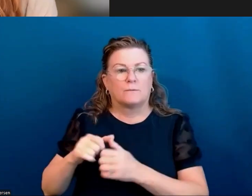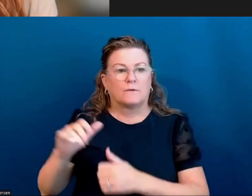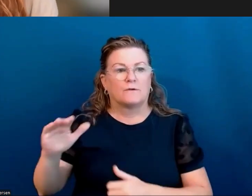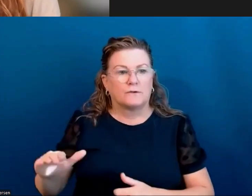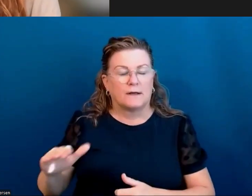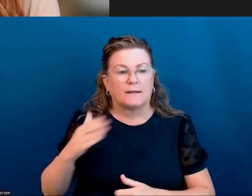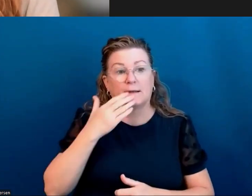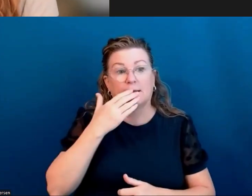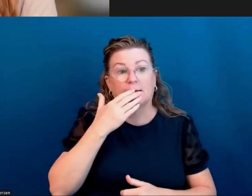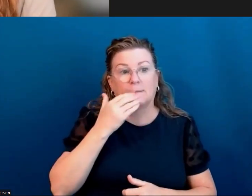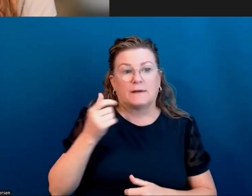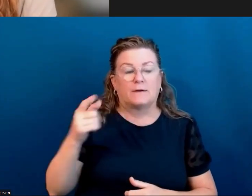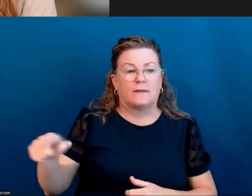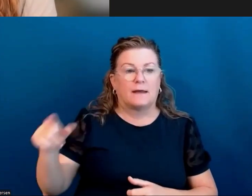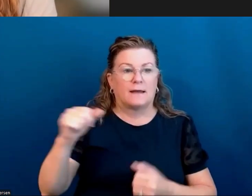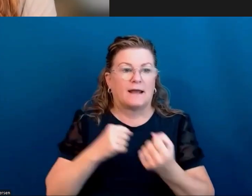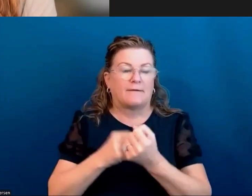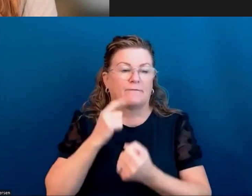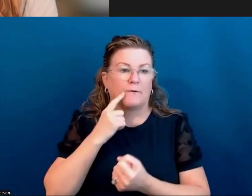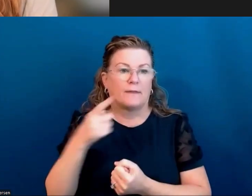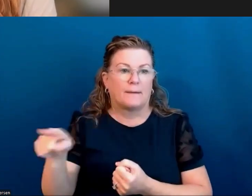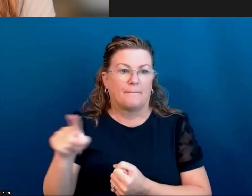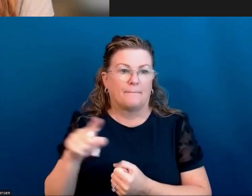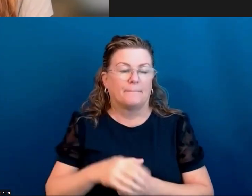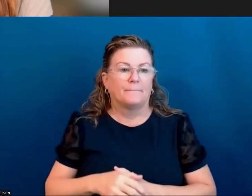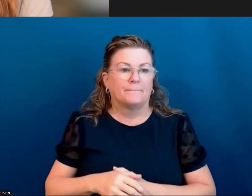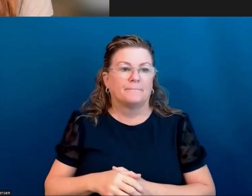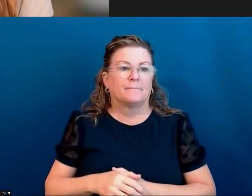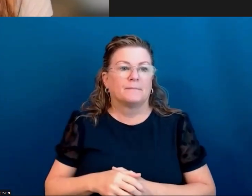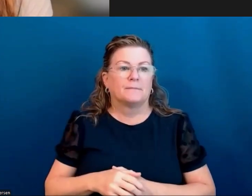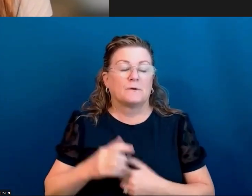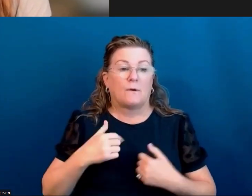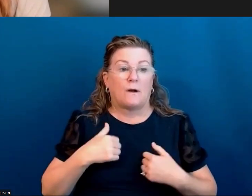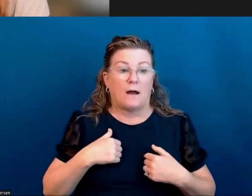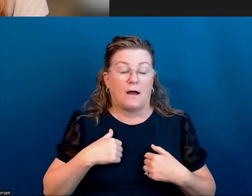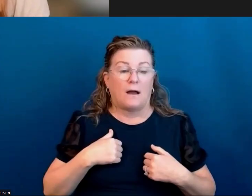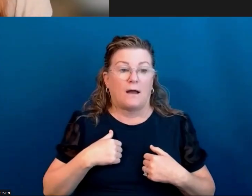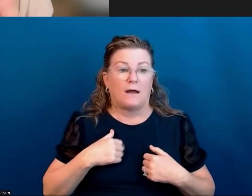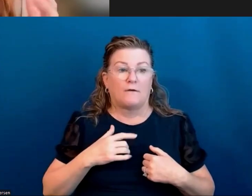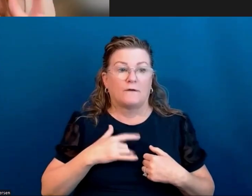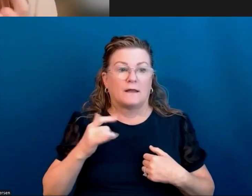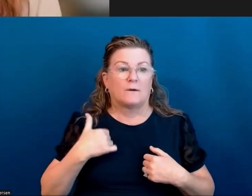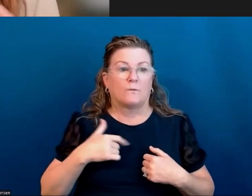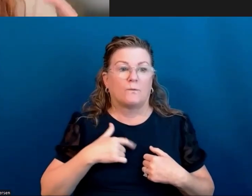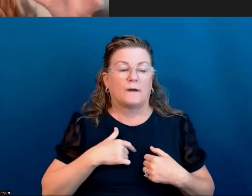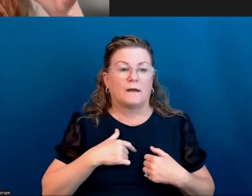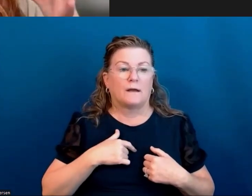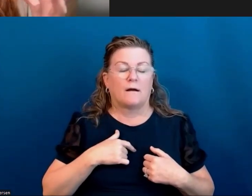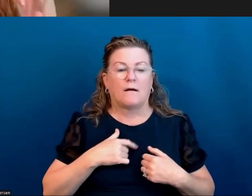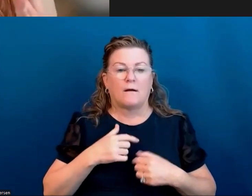better they can advocate for them. And so I do that, you know, I feel like we're putting in work all year where it's